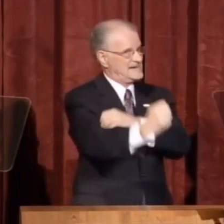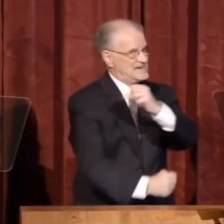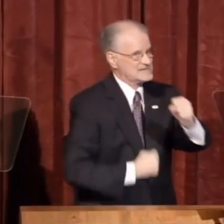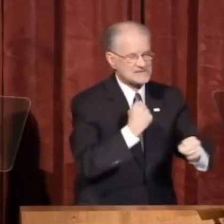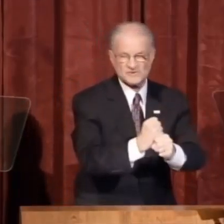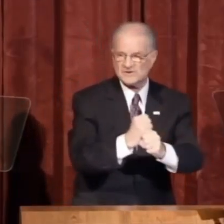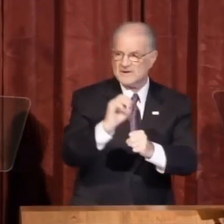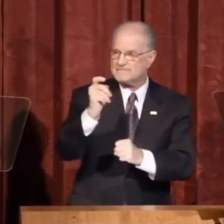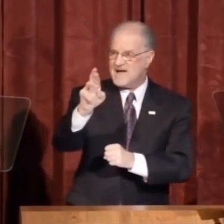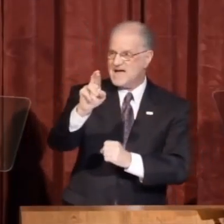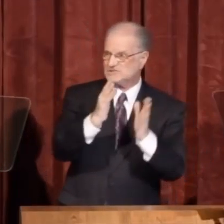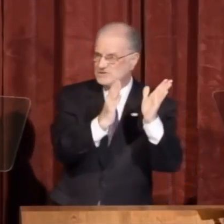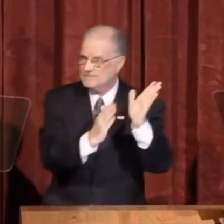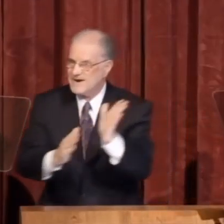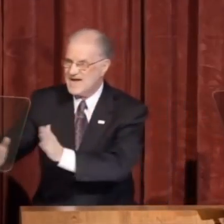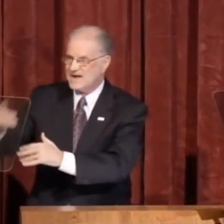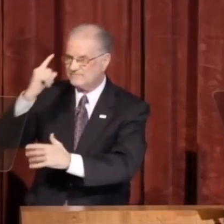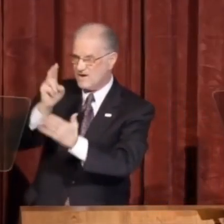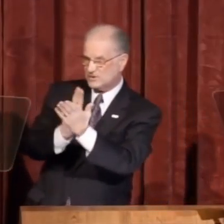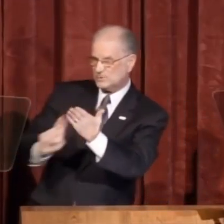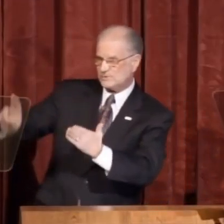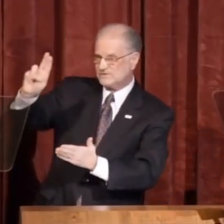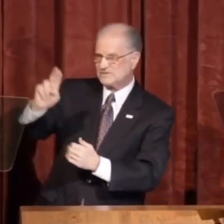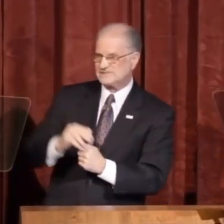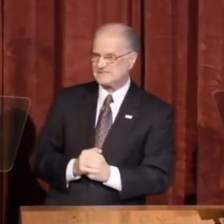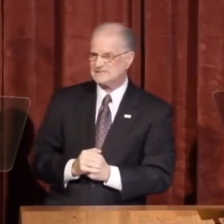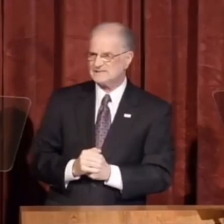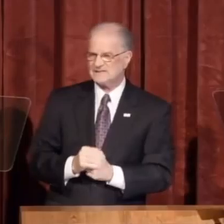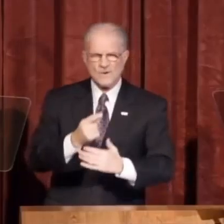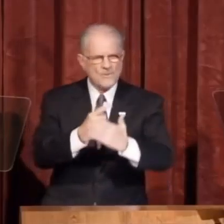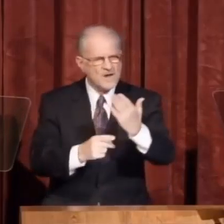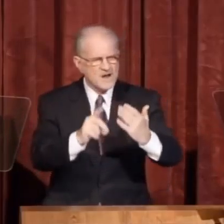through limited announcements